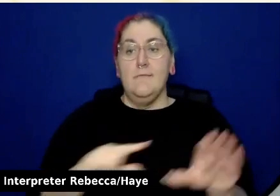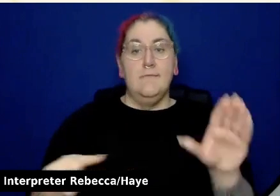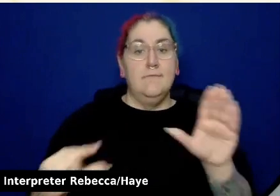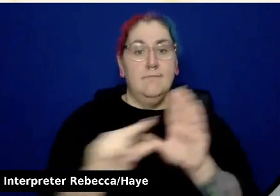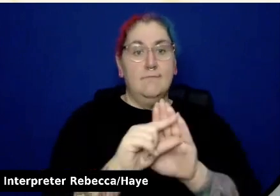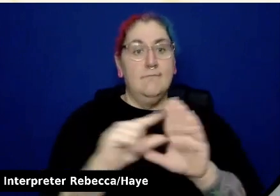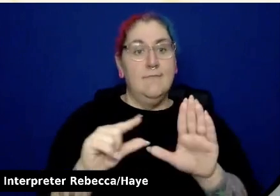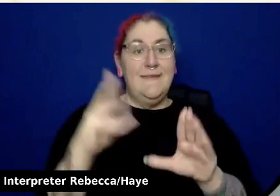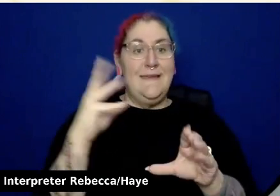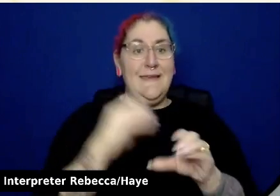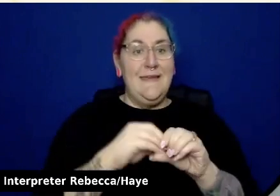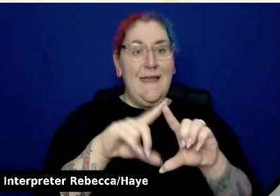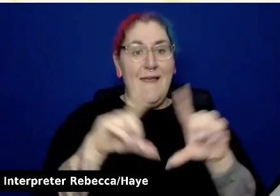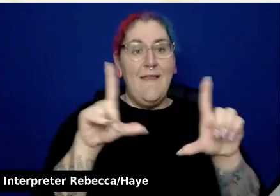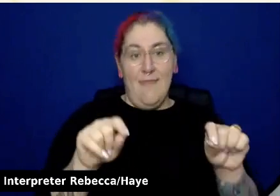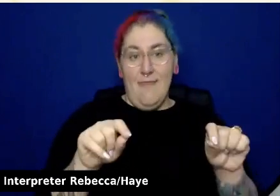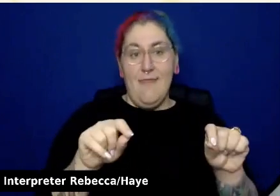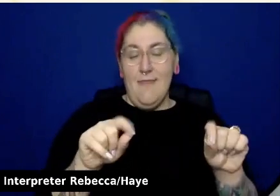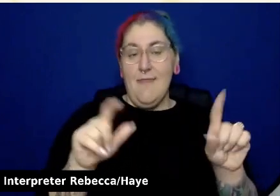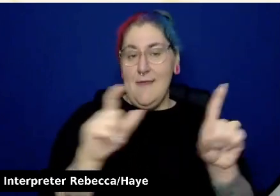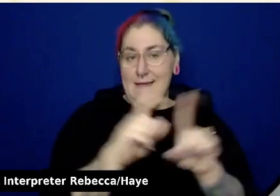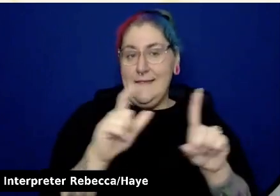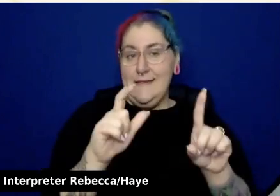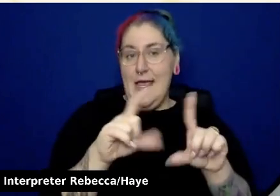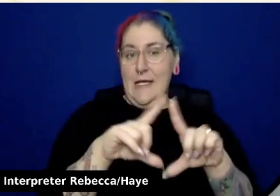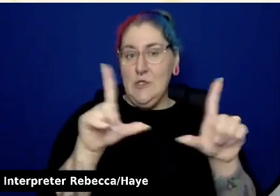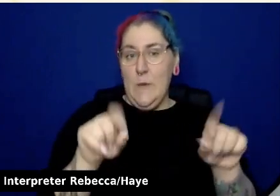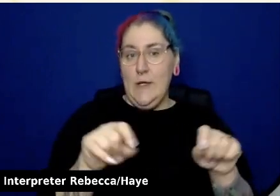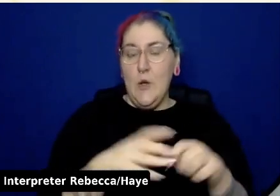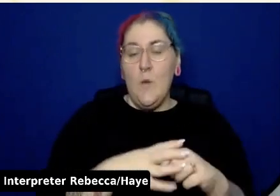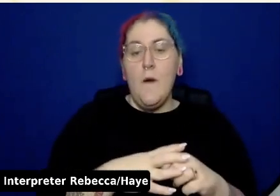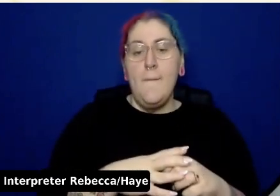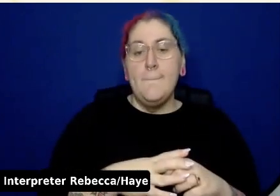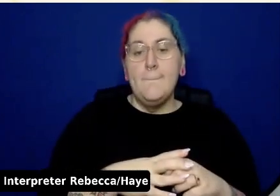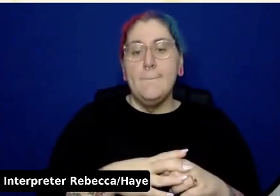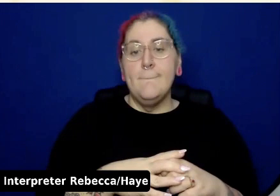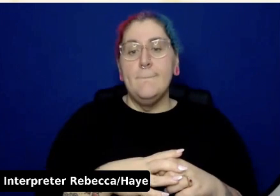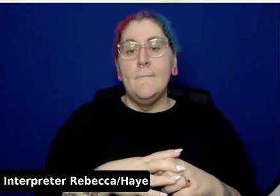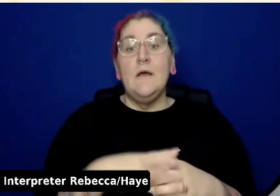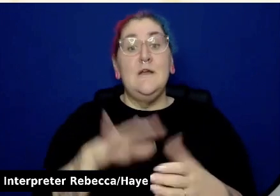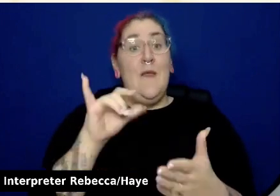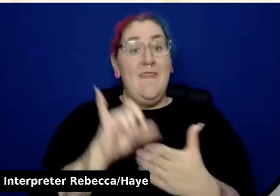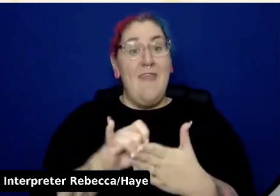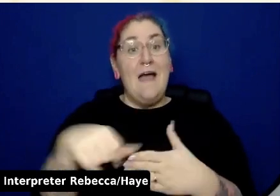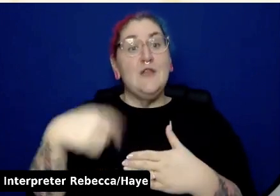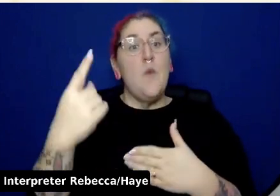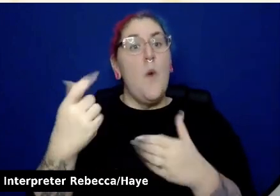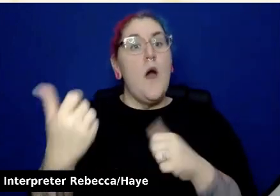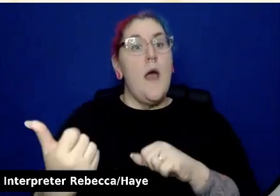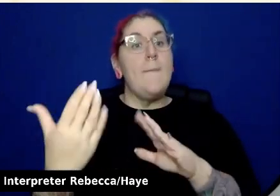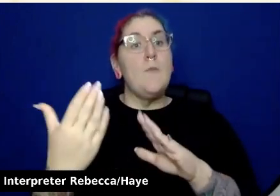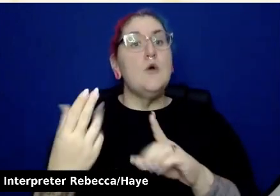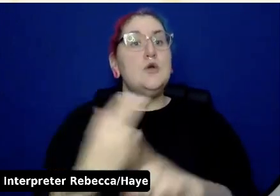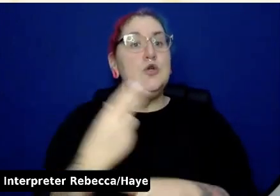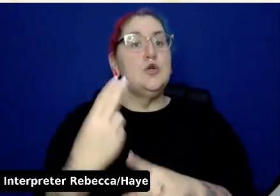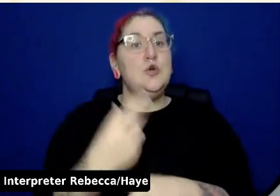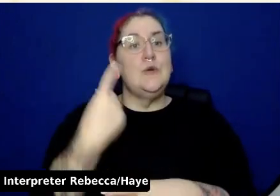Now, how can developers avoid these mistakes and use correct ARIA? Let's break all ARIA concepts one by one to know